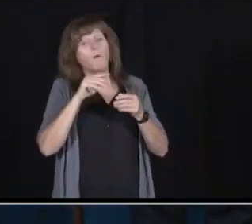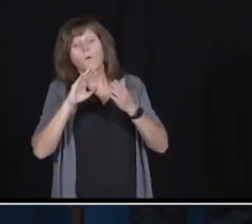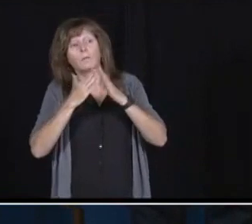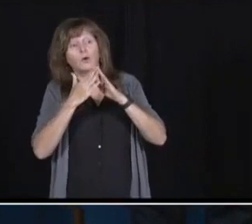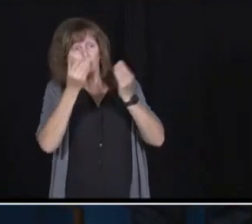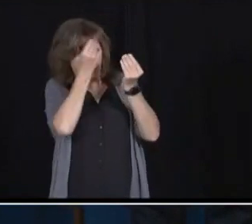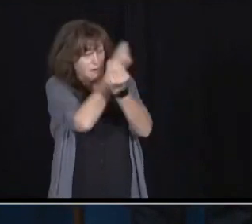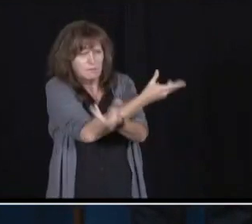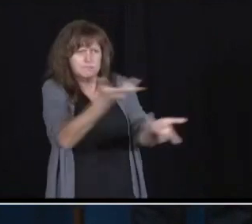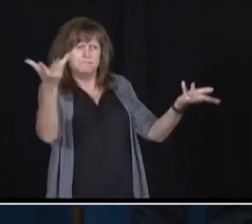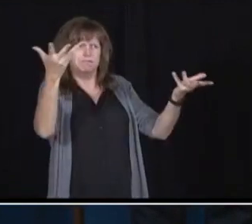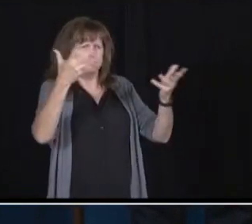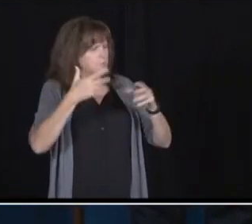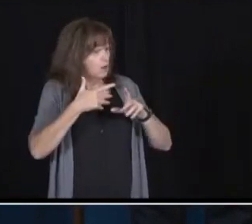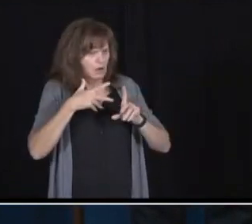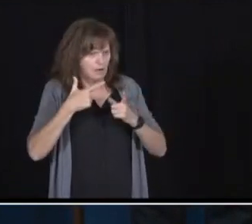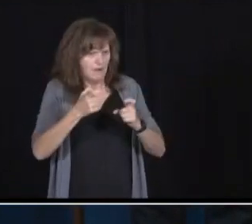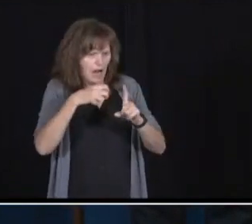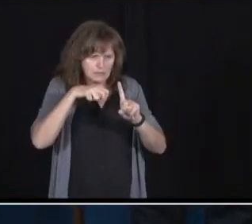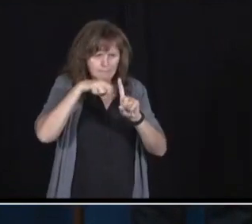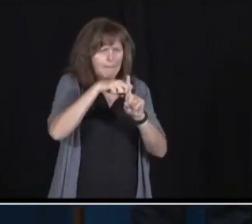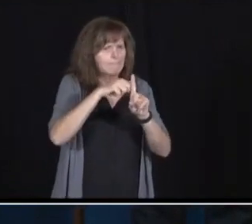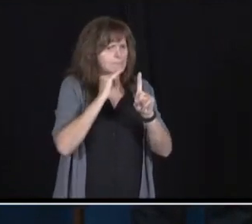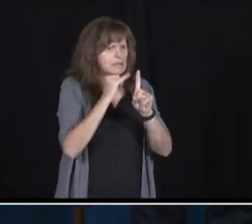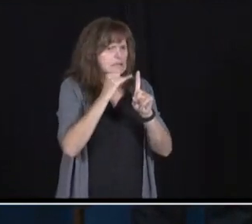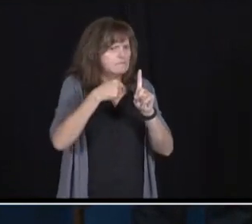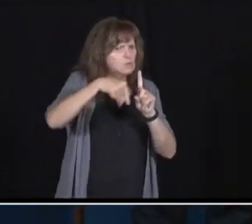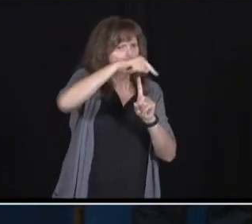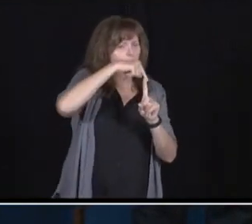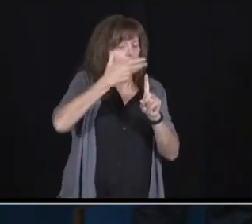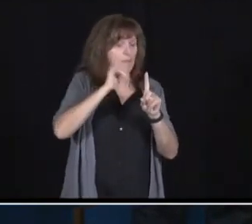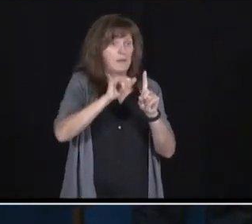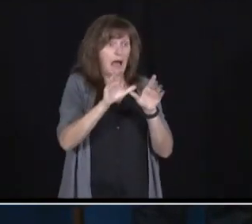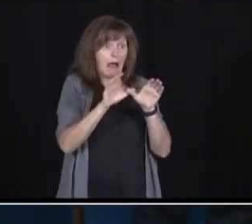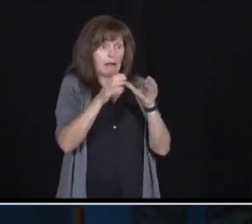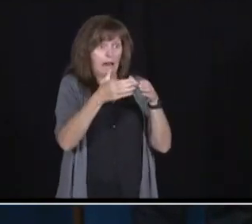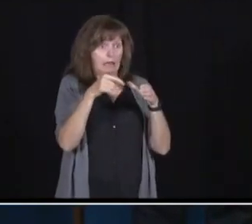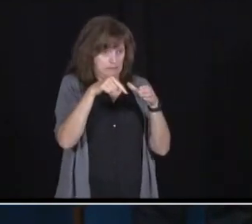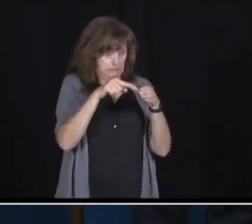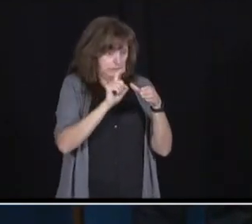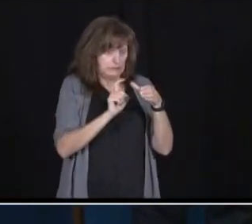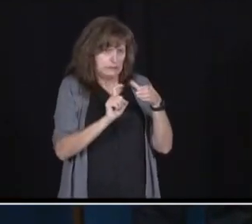or staff test positive for COVID-19, the school community is properly notified. Immediate and rigourous contact tracing Nixon.